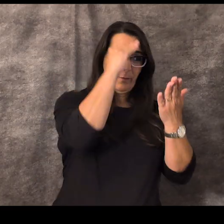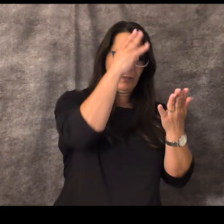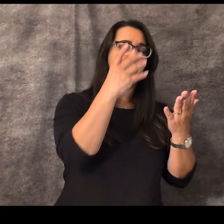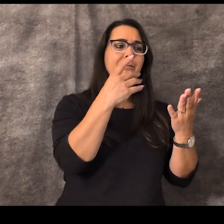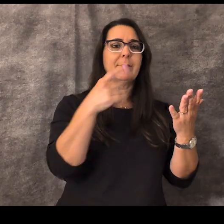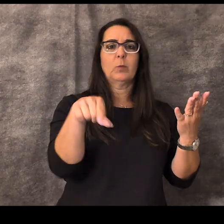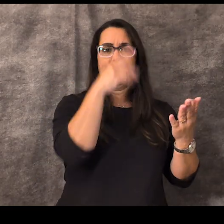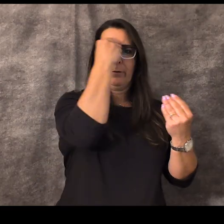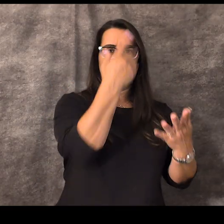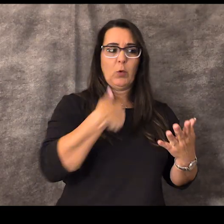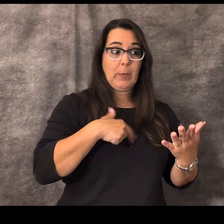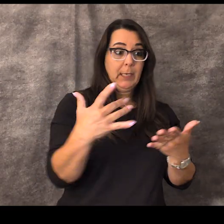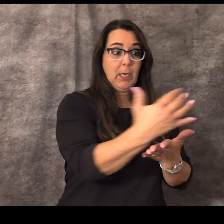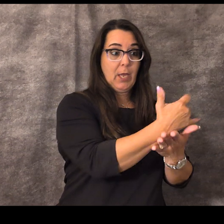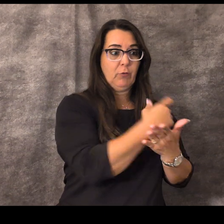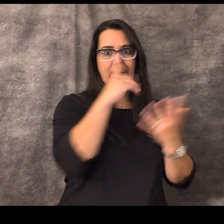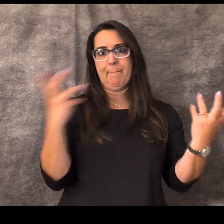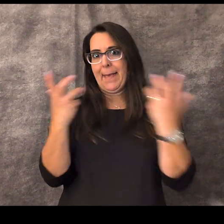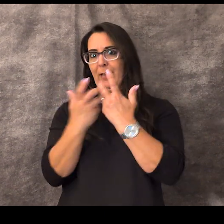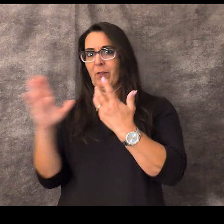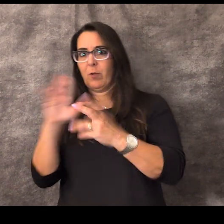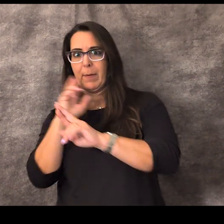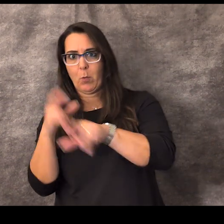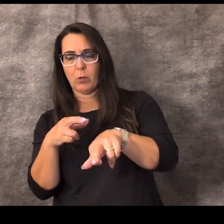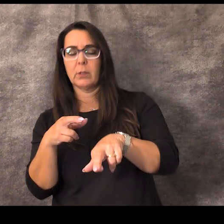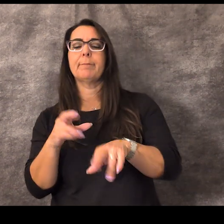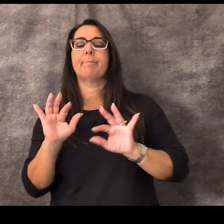In 2020 and 2021, the data was showing that Tulare County's